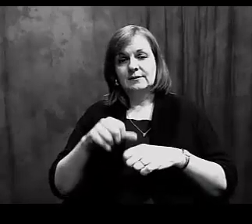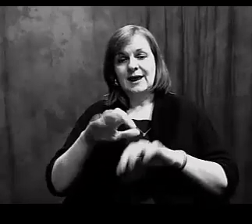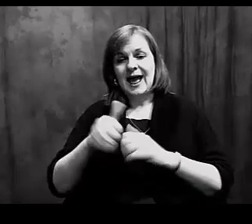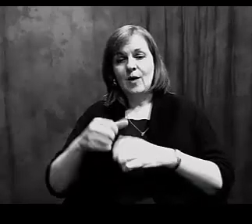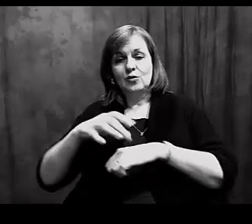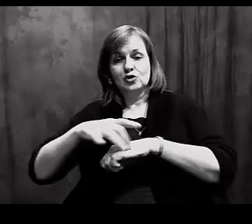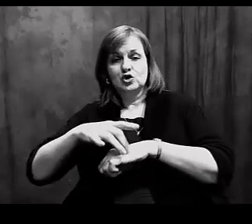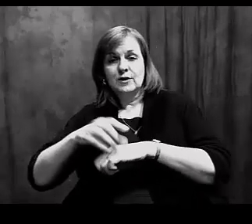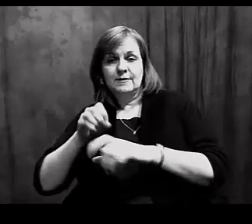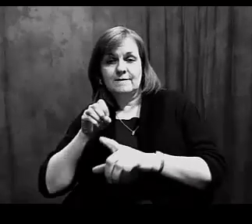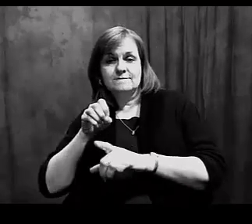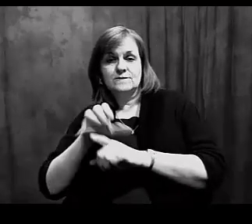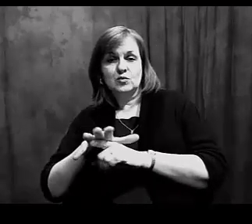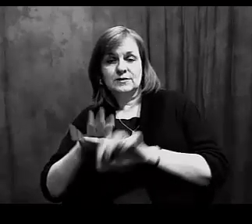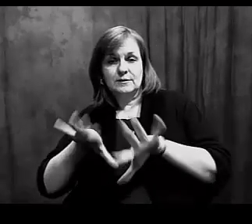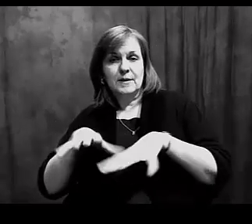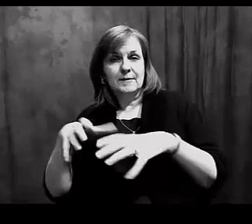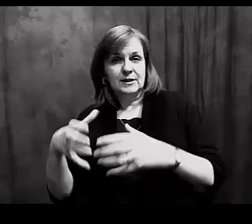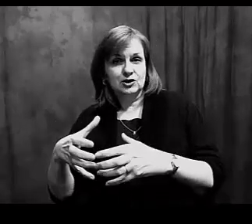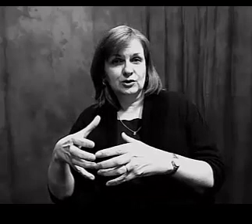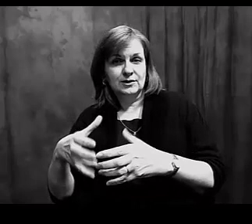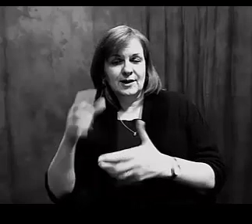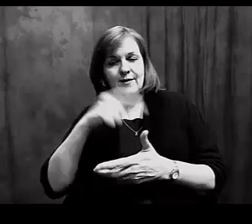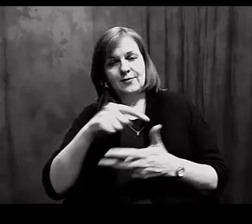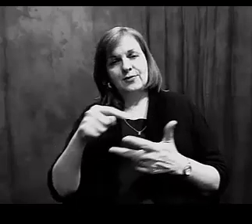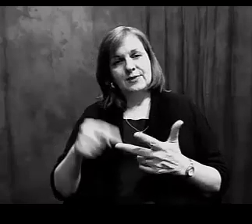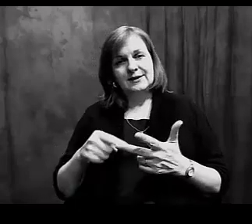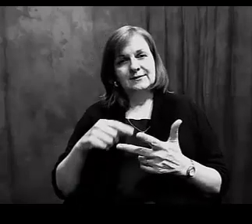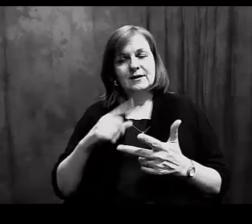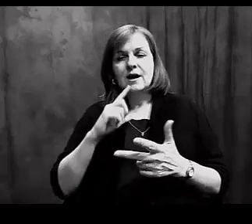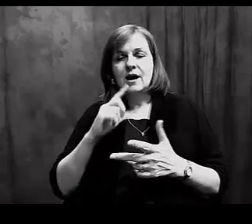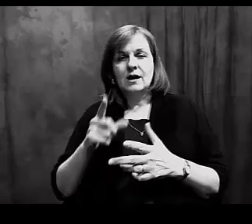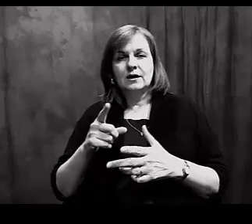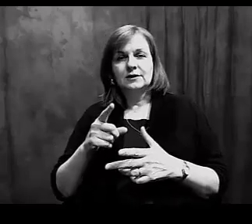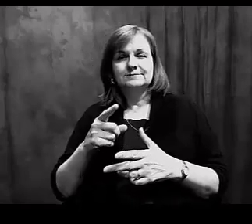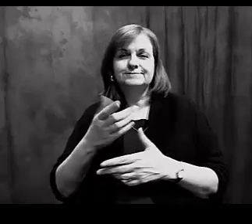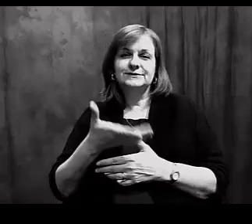influences on populations we need to keep all of these things in mind as something that